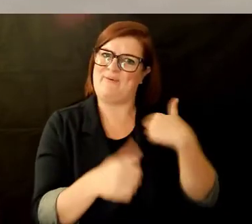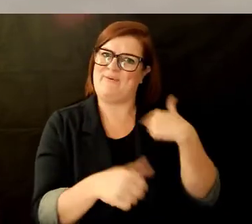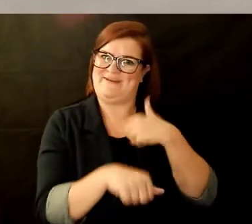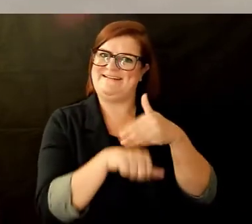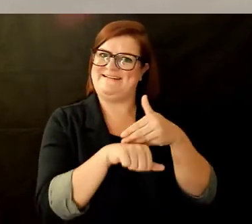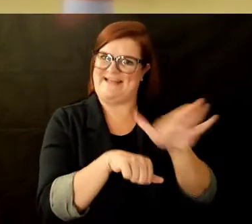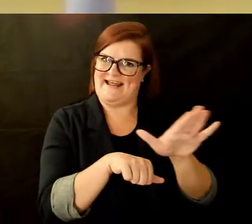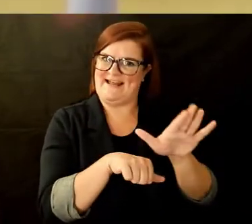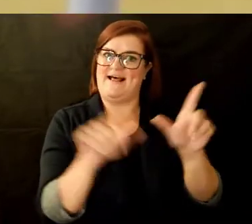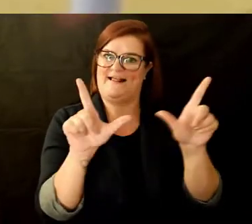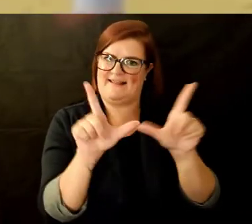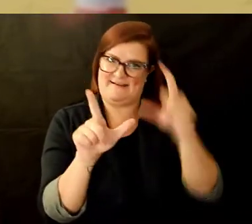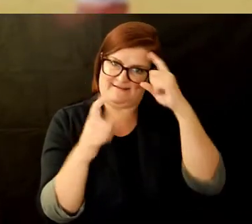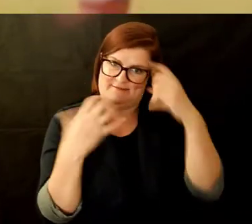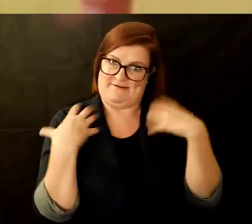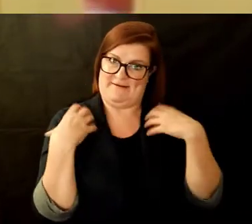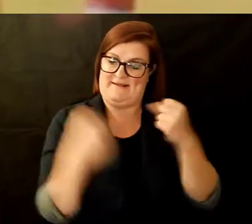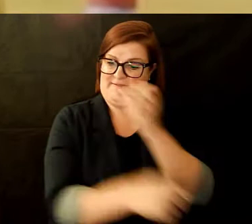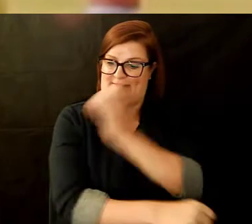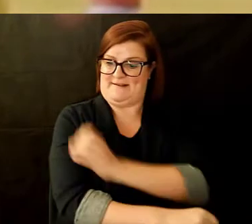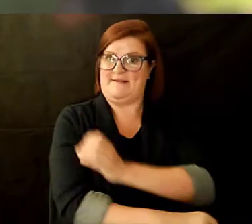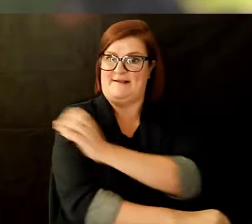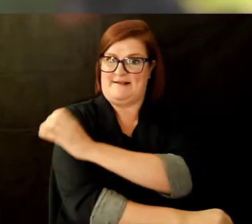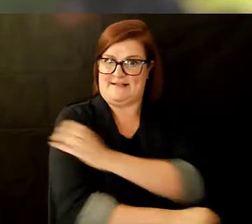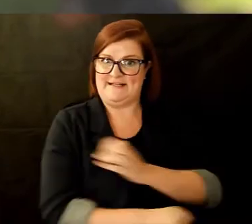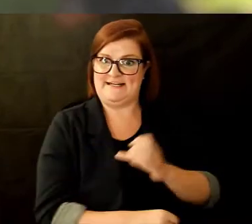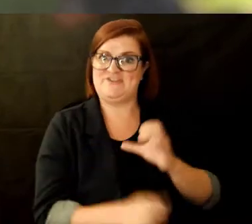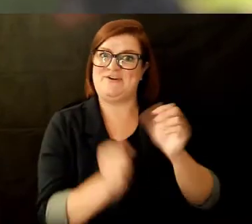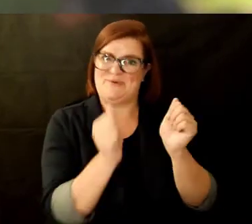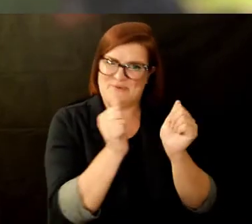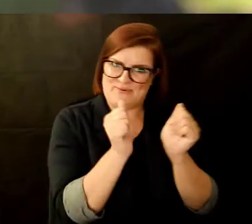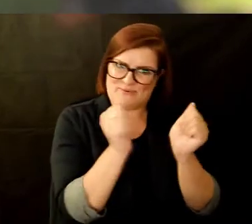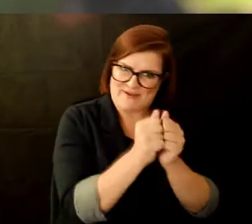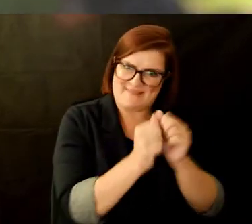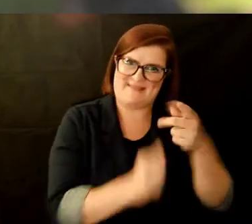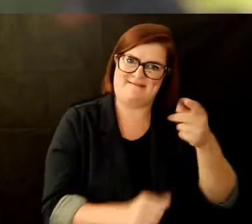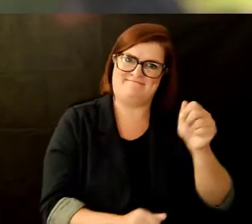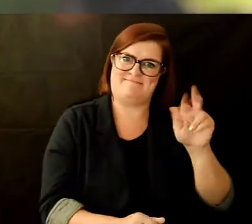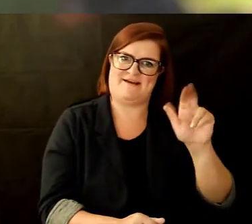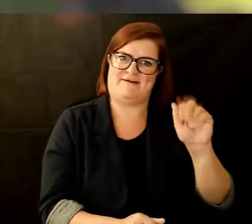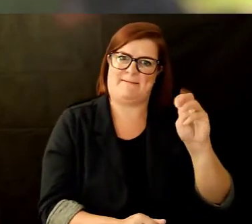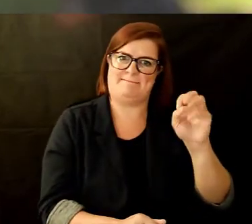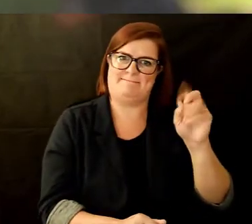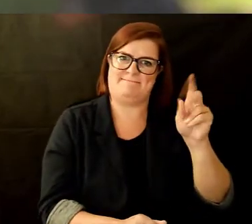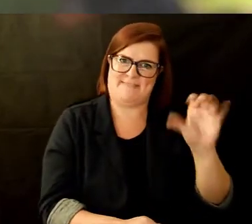clinician with a paramedic to a call to triage it and determine how do we get this person long term